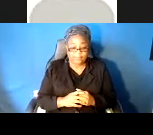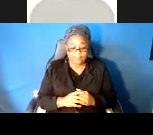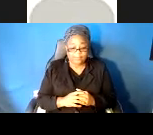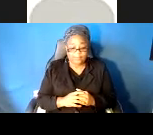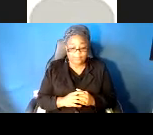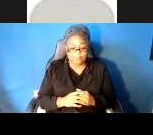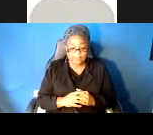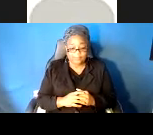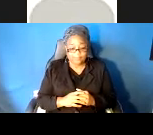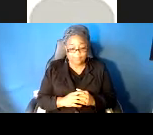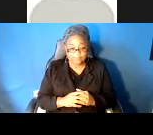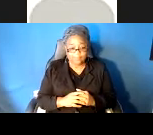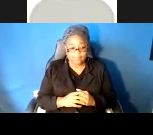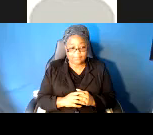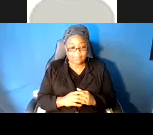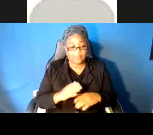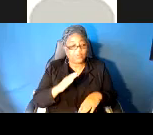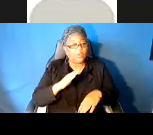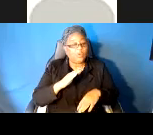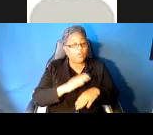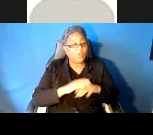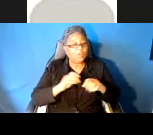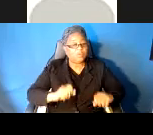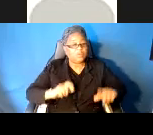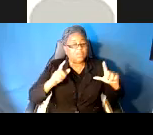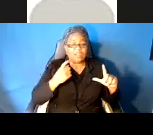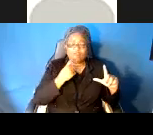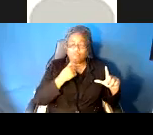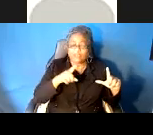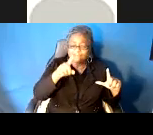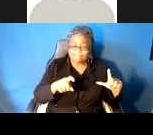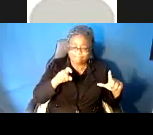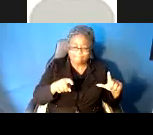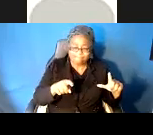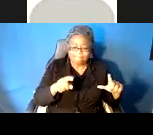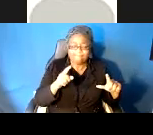On this slide, there is a big red exclamation point with a red circle around it,